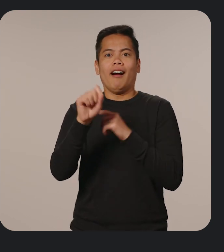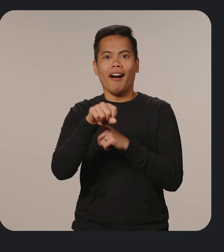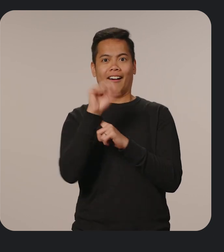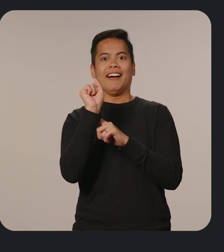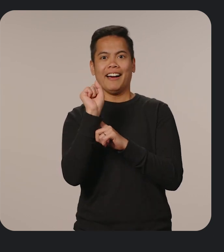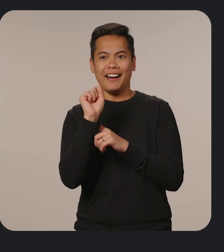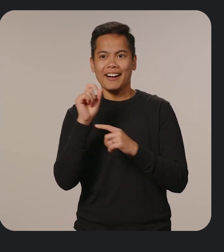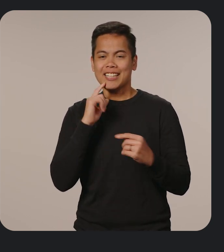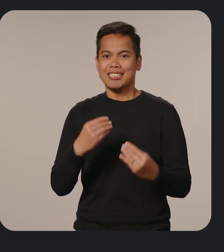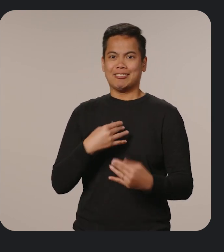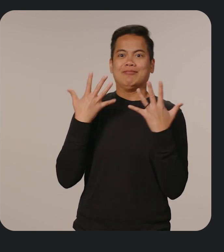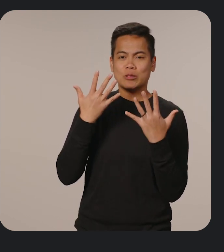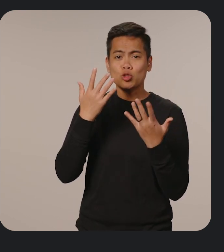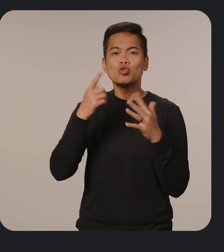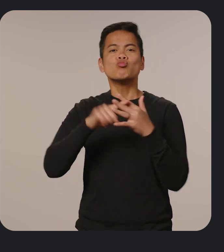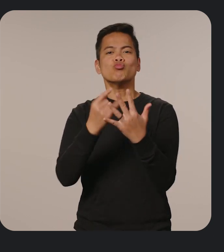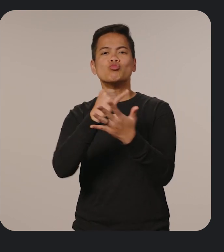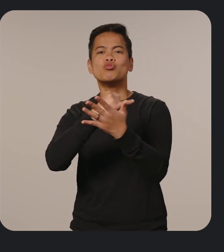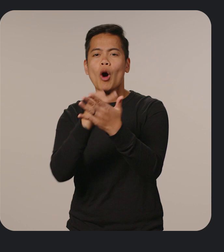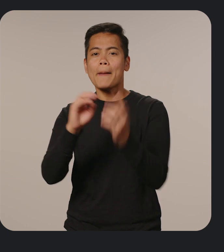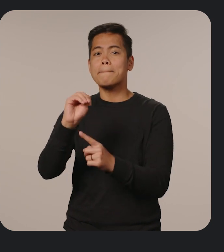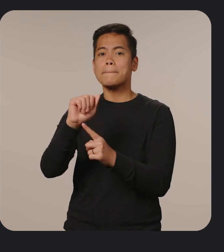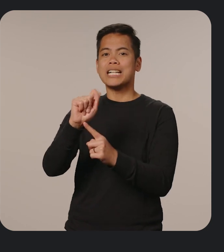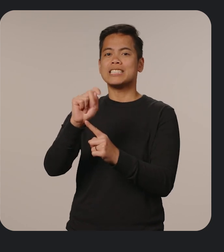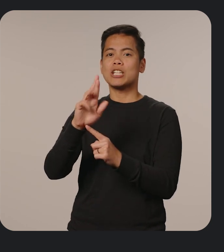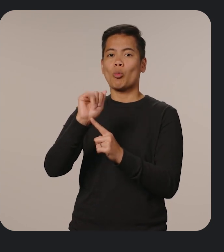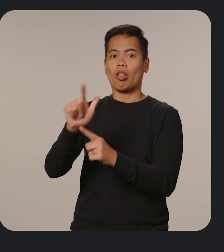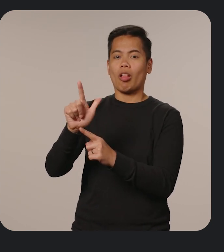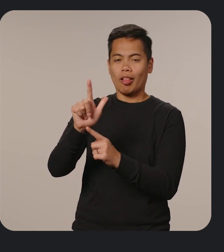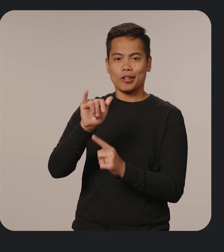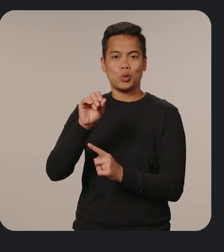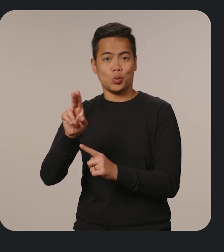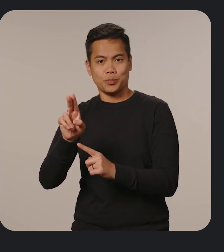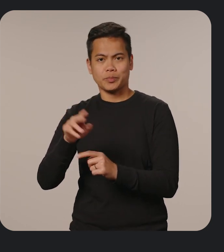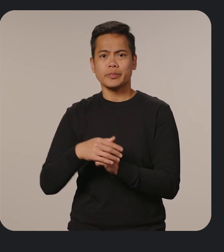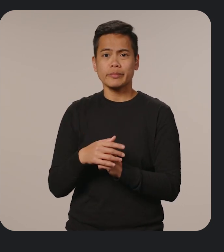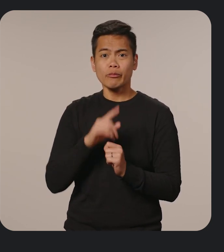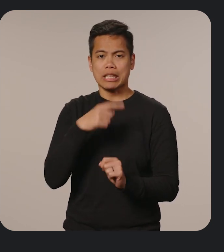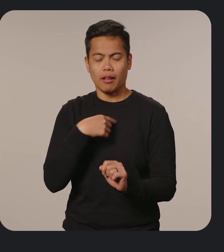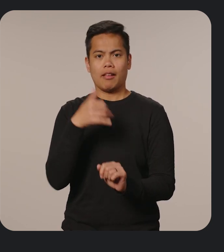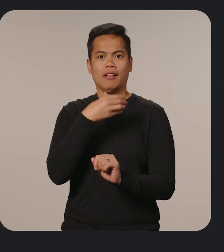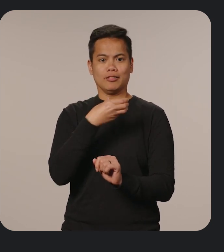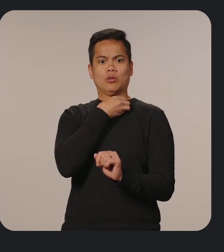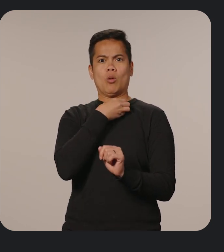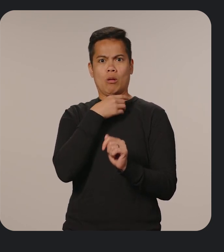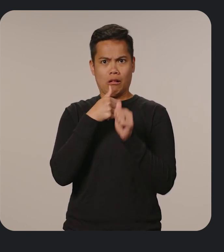People started bringing their first ideas to the table, the big, never in a million years will we actually make this ideas.